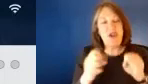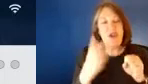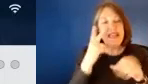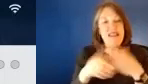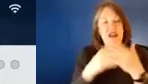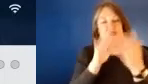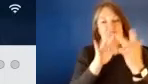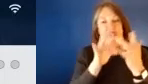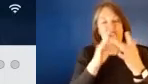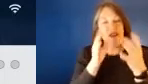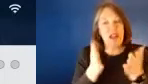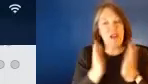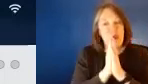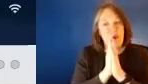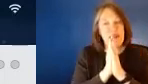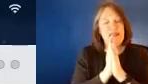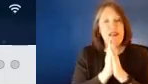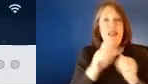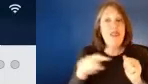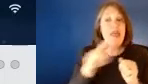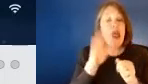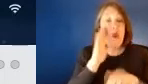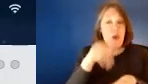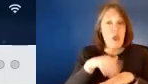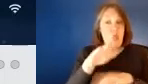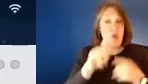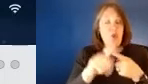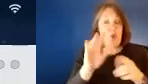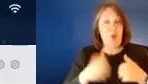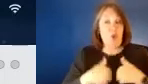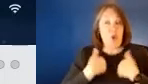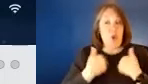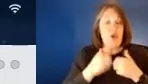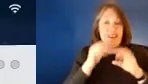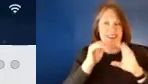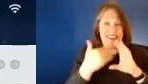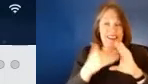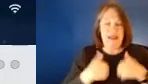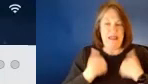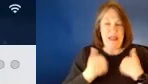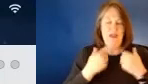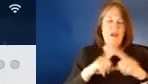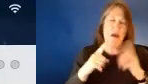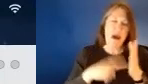07:24:35 They will go to your e-mail address, but occasionally we have had instances of